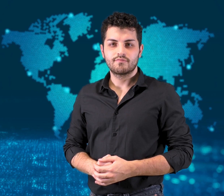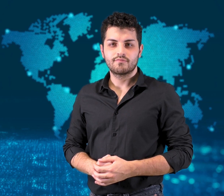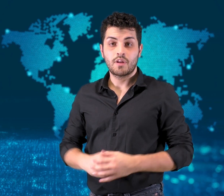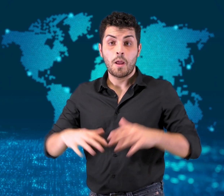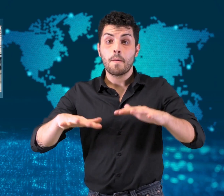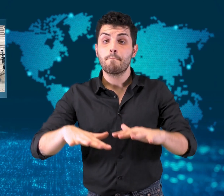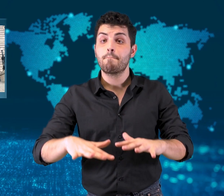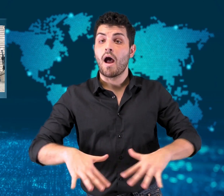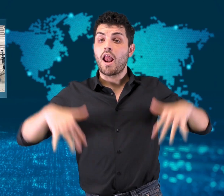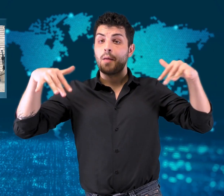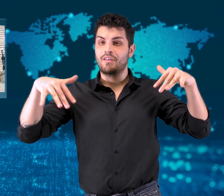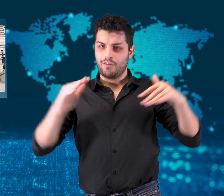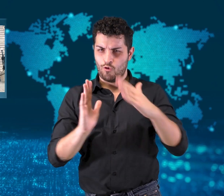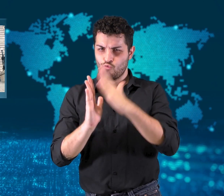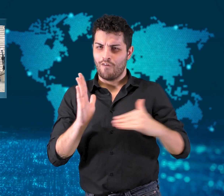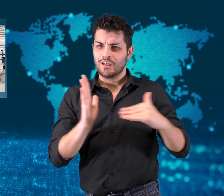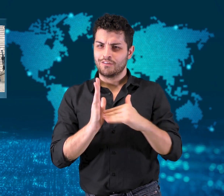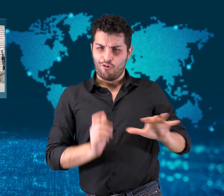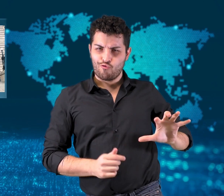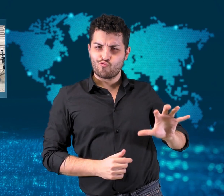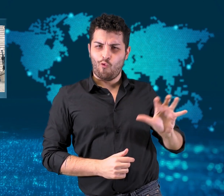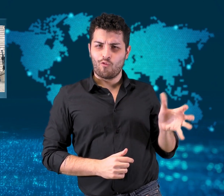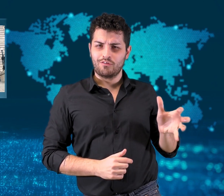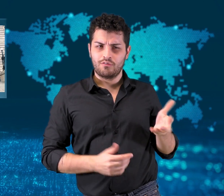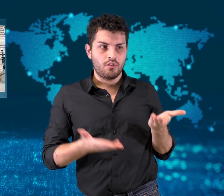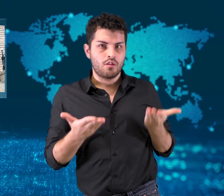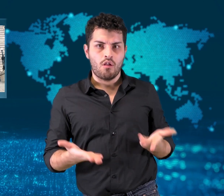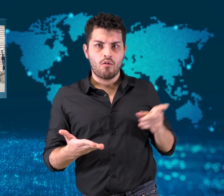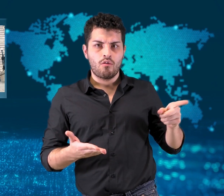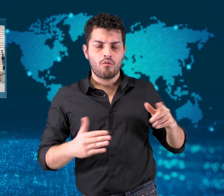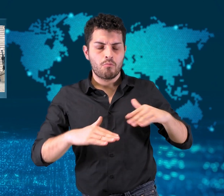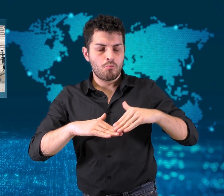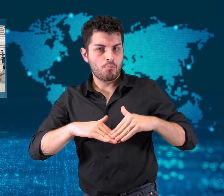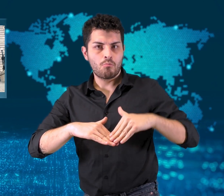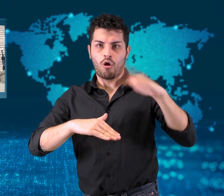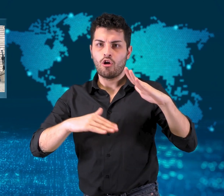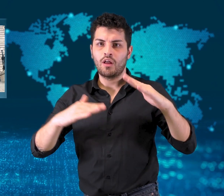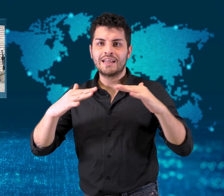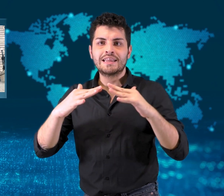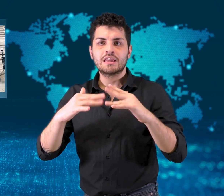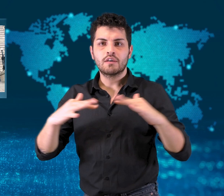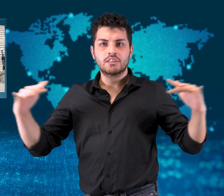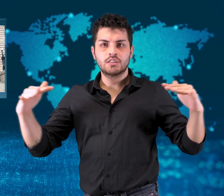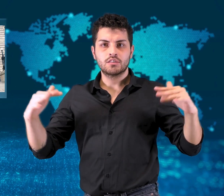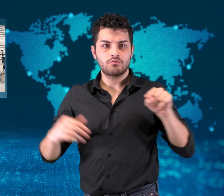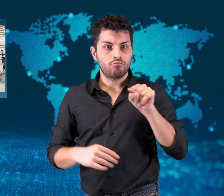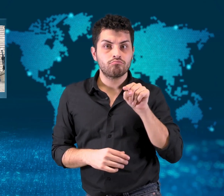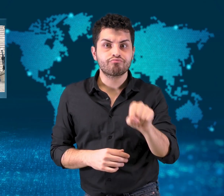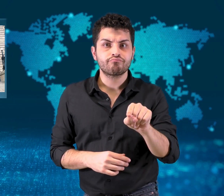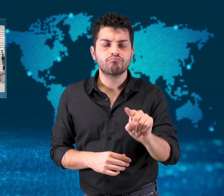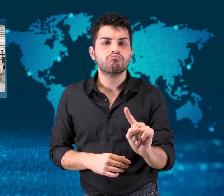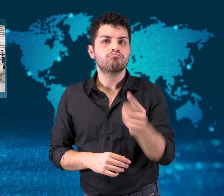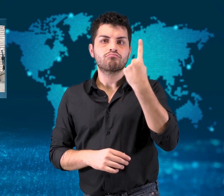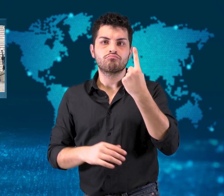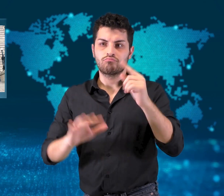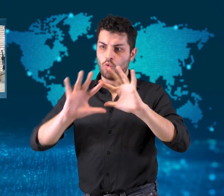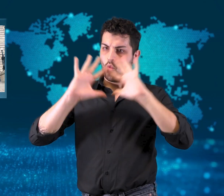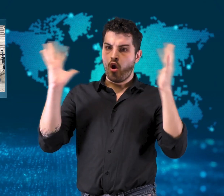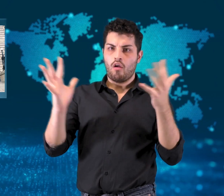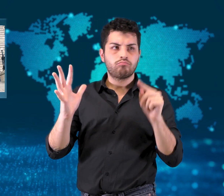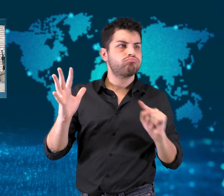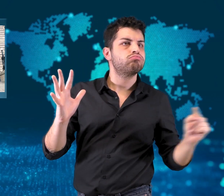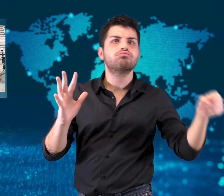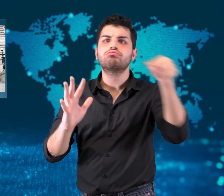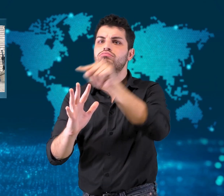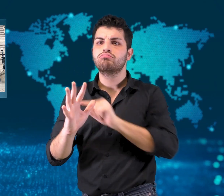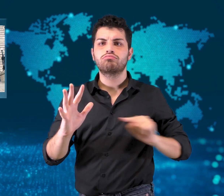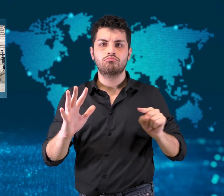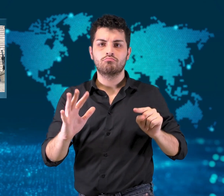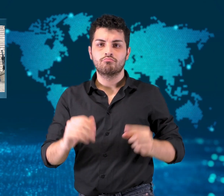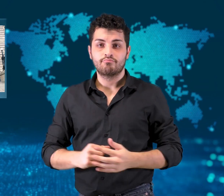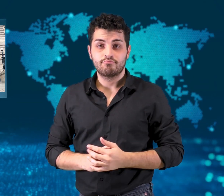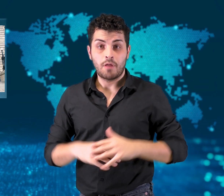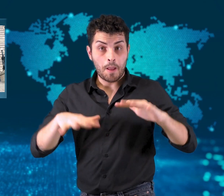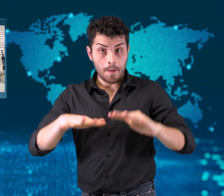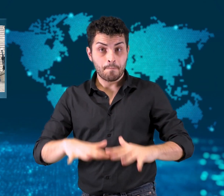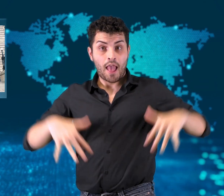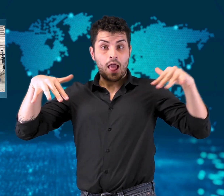[Nicola]: New Zealand’s Parliament is now the most diverse in the world.